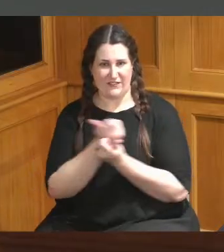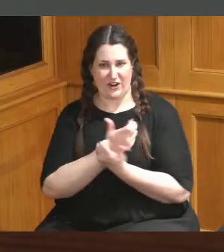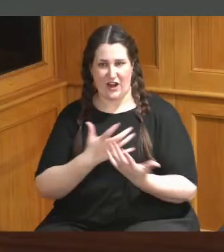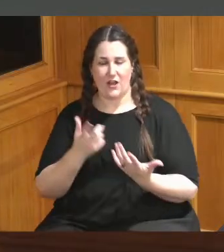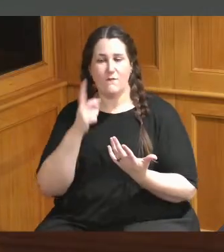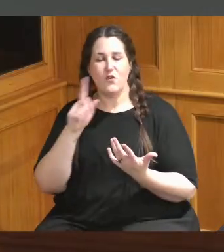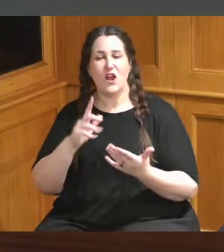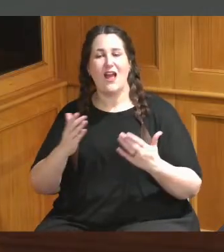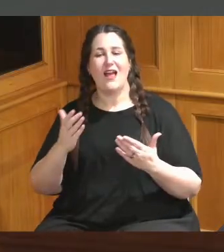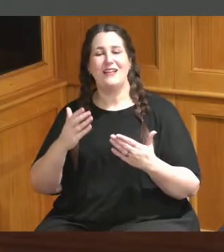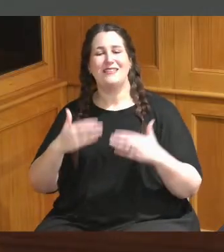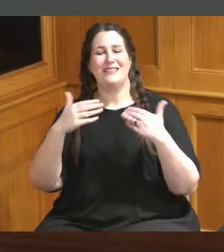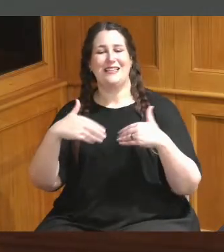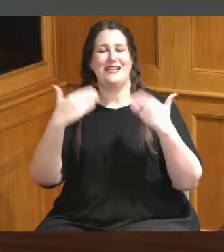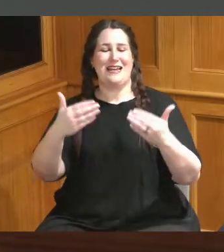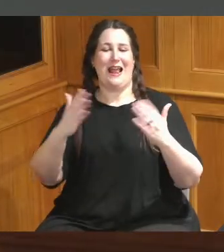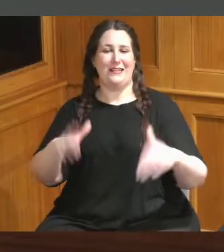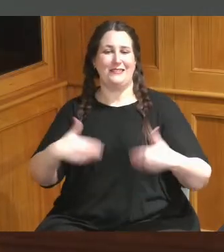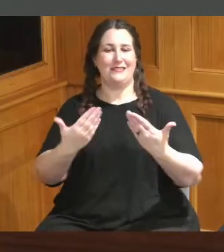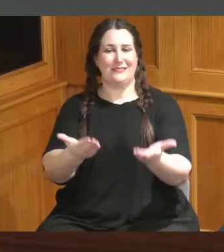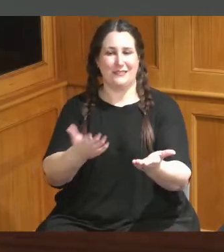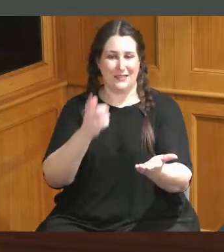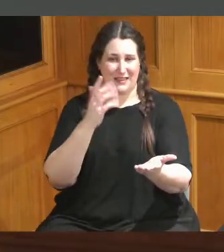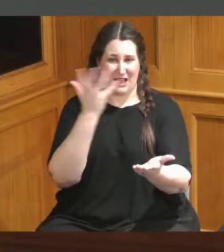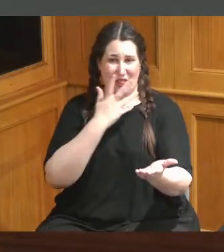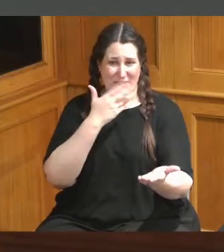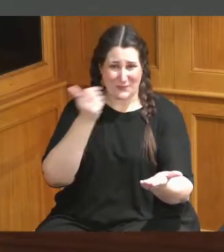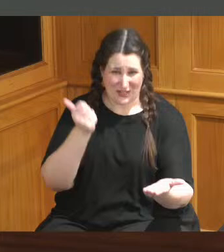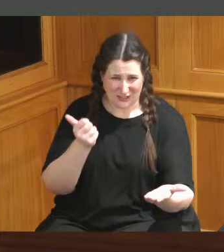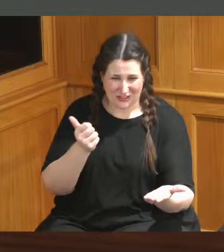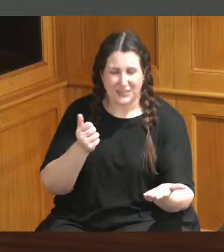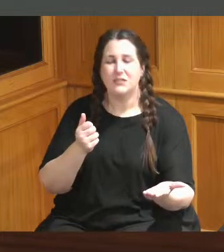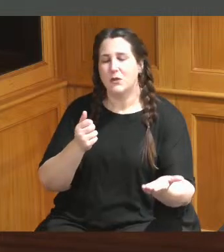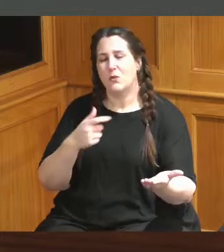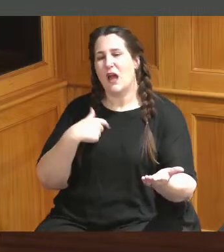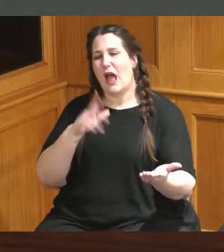policy direction of the Board a little bit better. So, I will follow up in that vein. Bottom line,